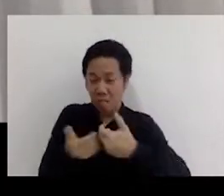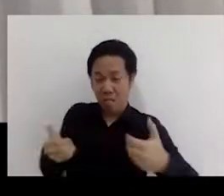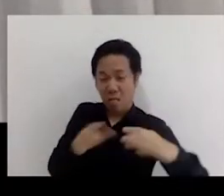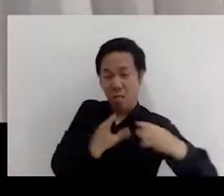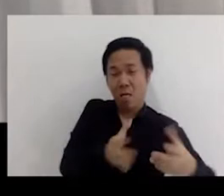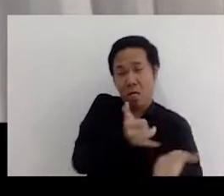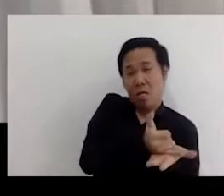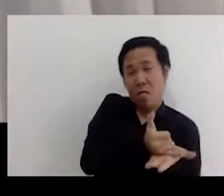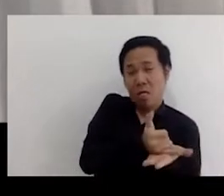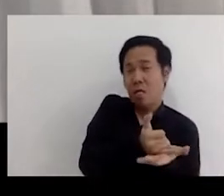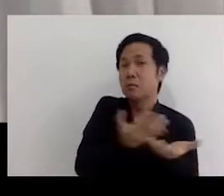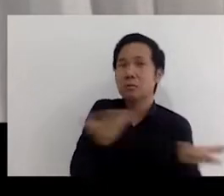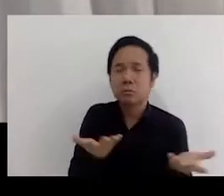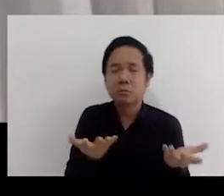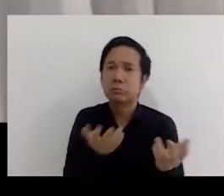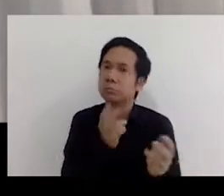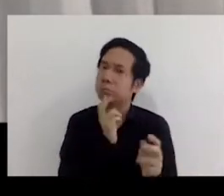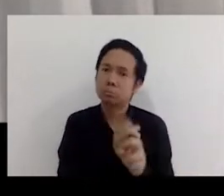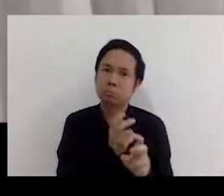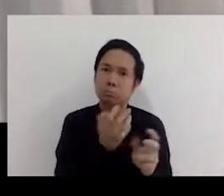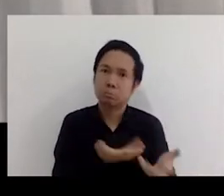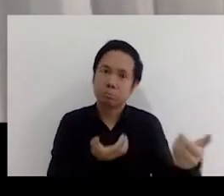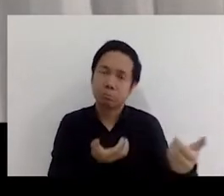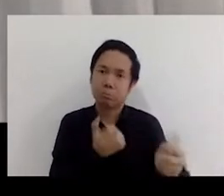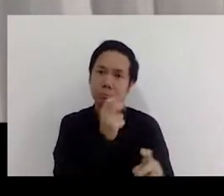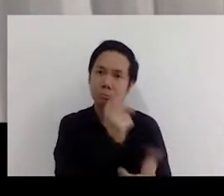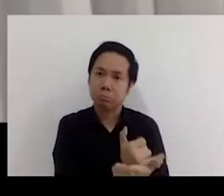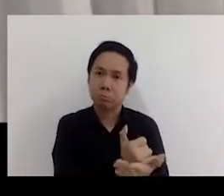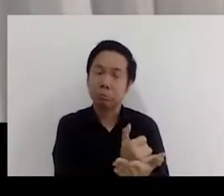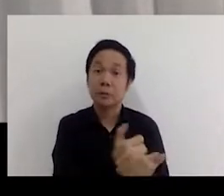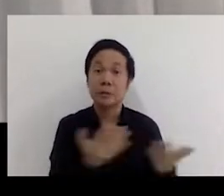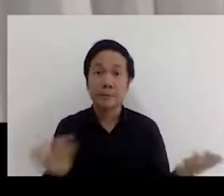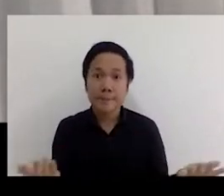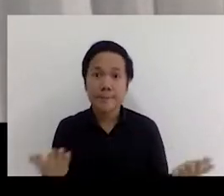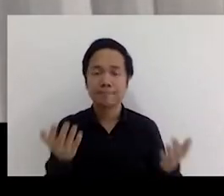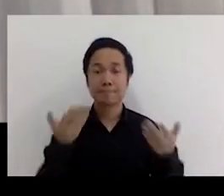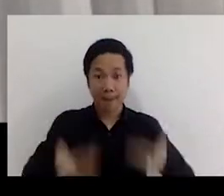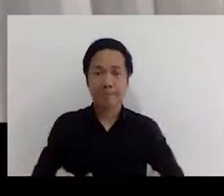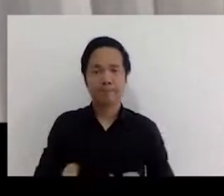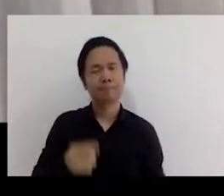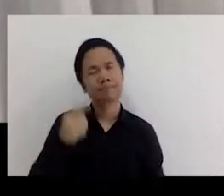For this reason, it is very important to ensure persons with disabilities in relation